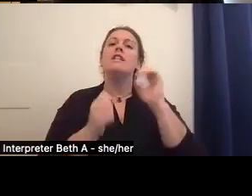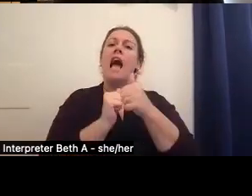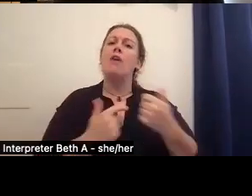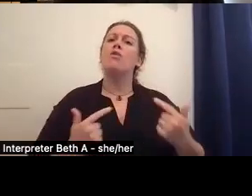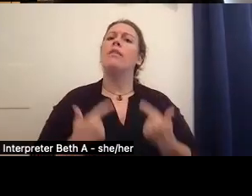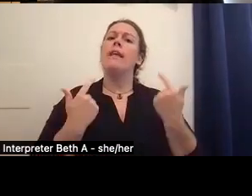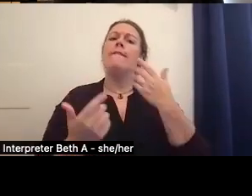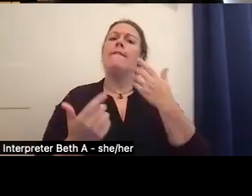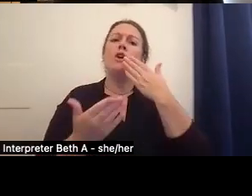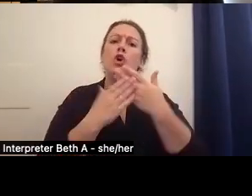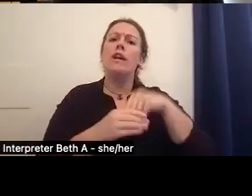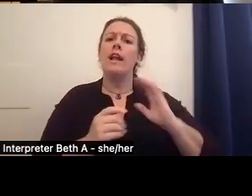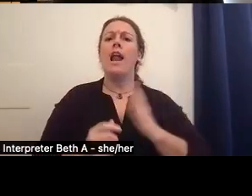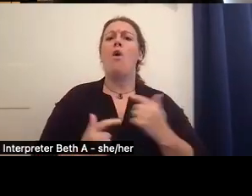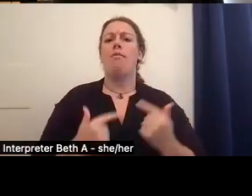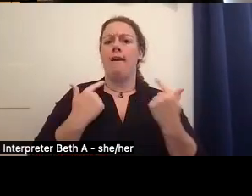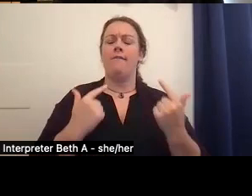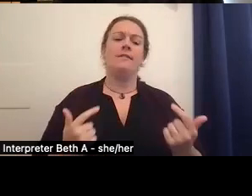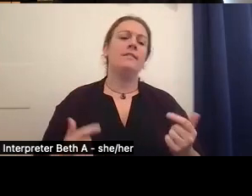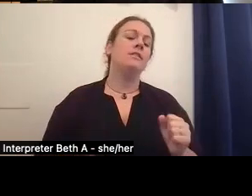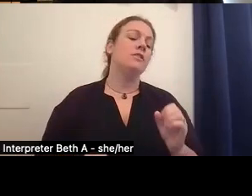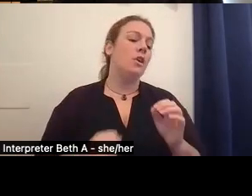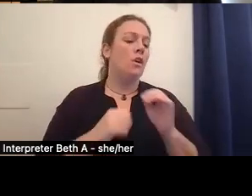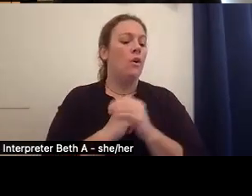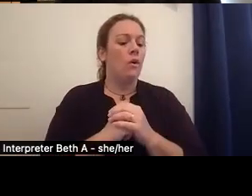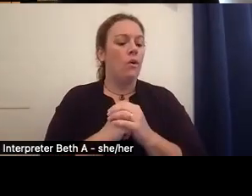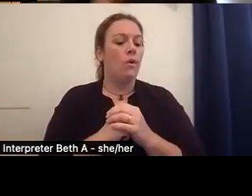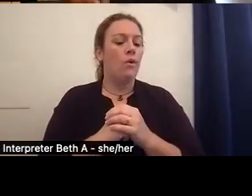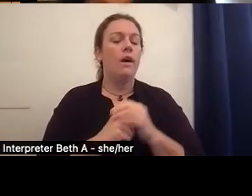to emphasize some of this is how we begin to re-establish and repair these relationships.